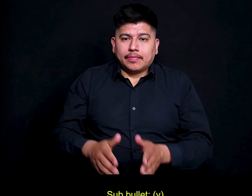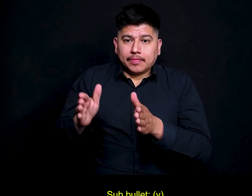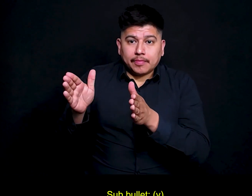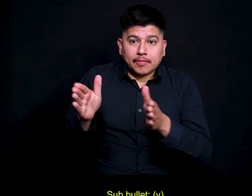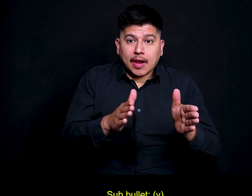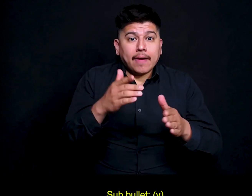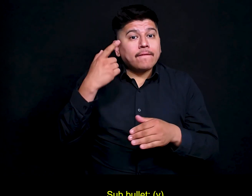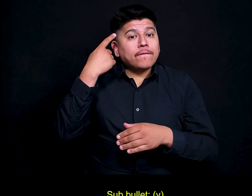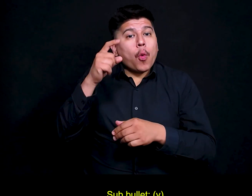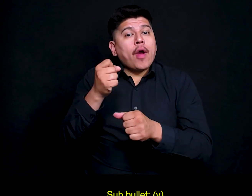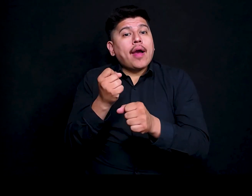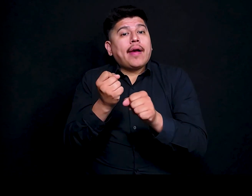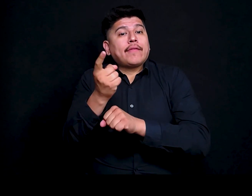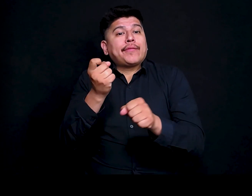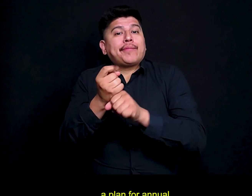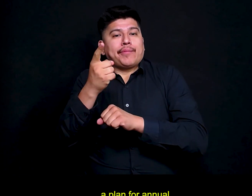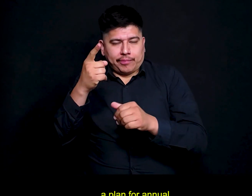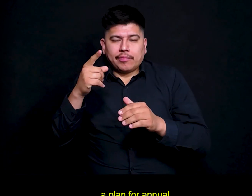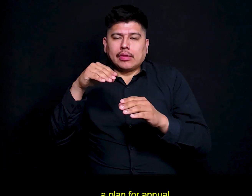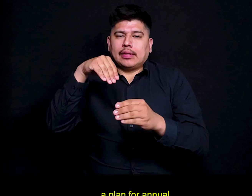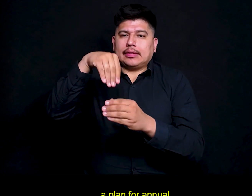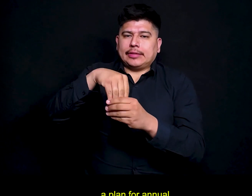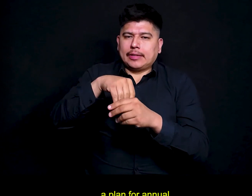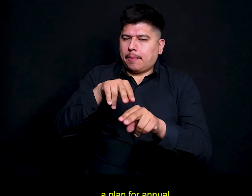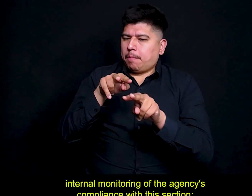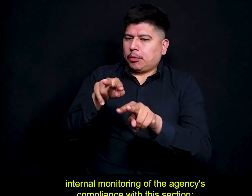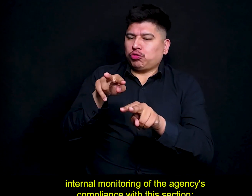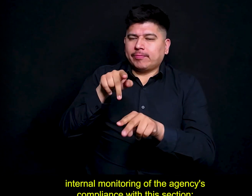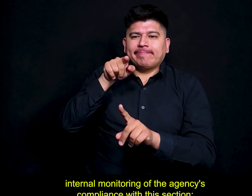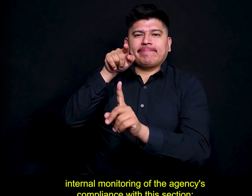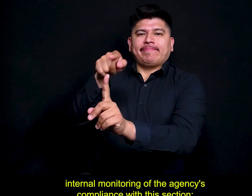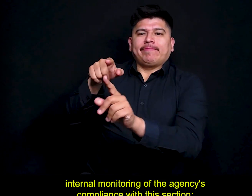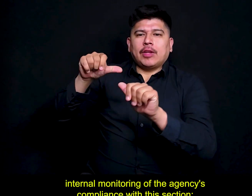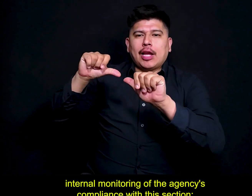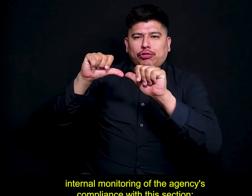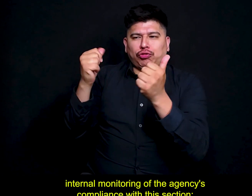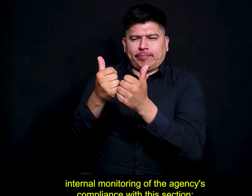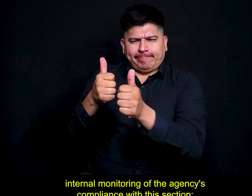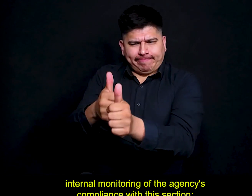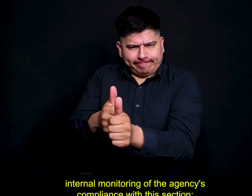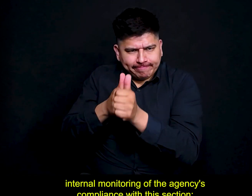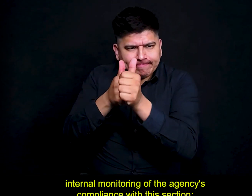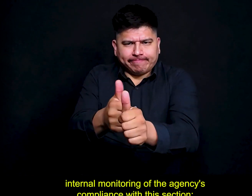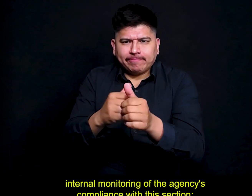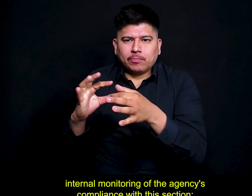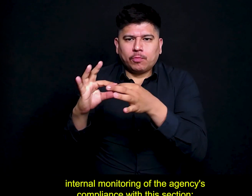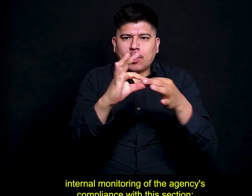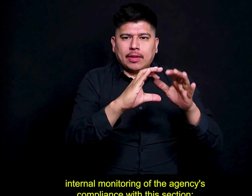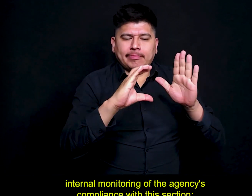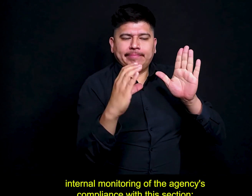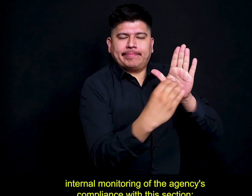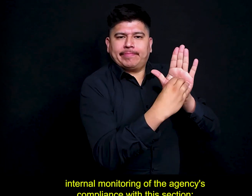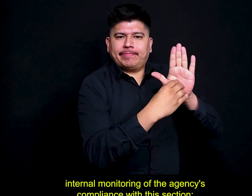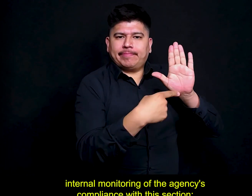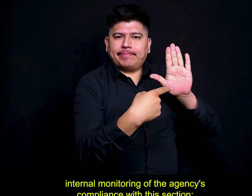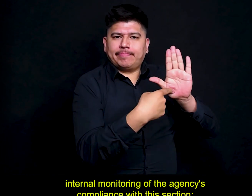Sub bullet: (v) a plan for annual internal monitoring of the agency's compliance with this section;